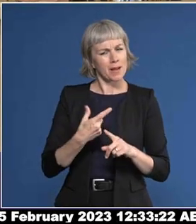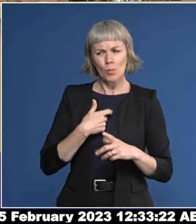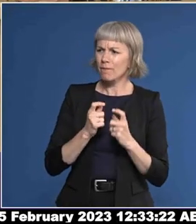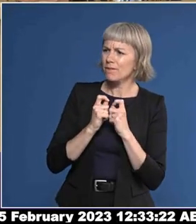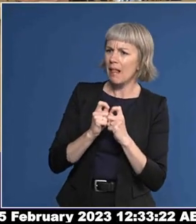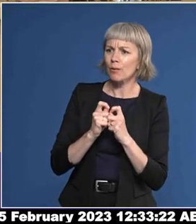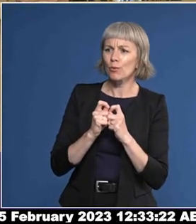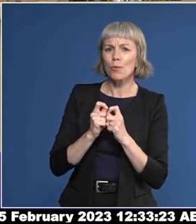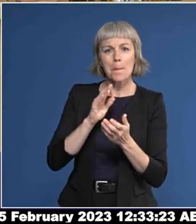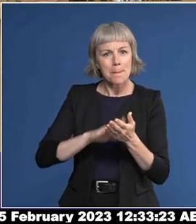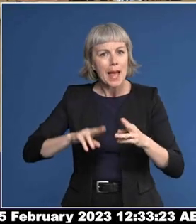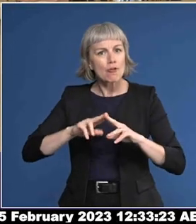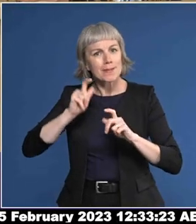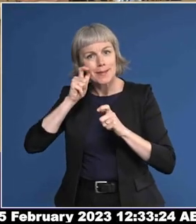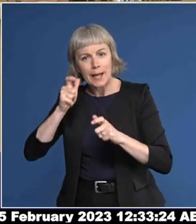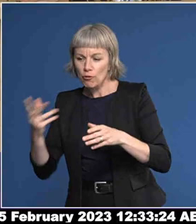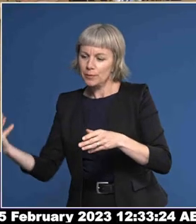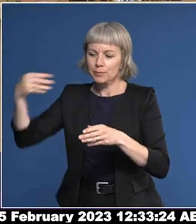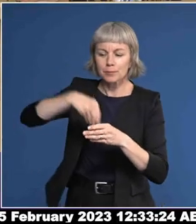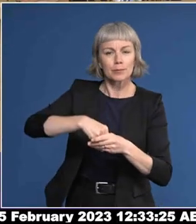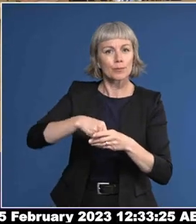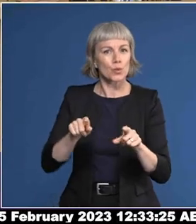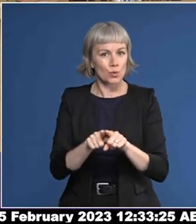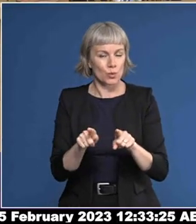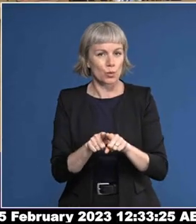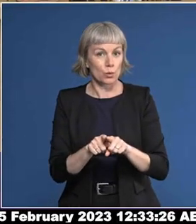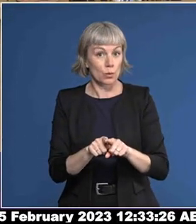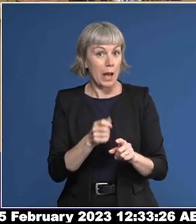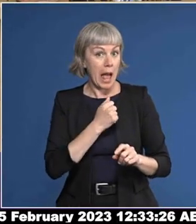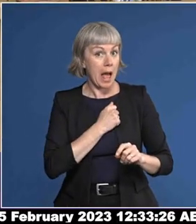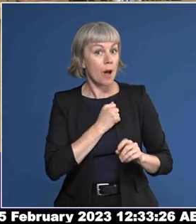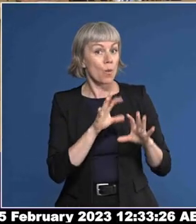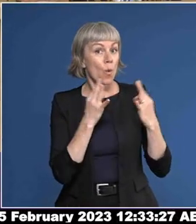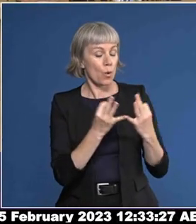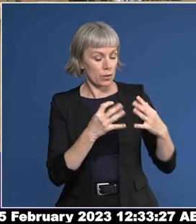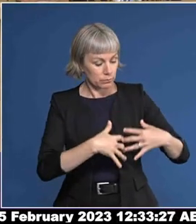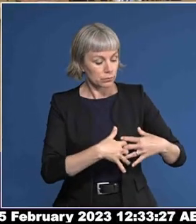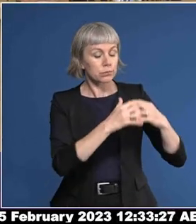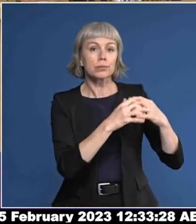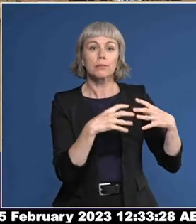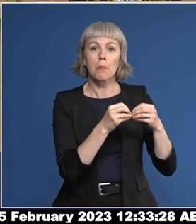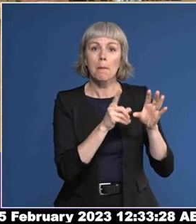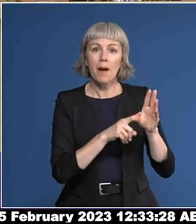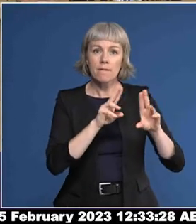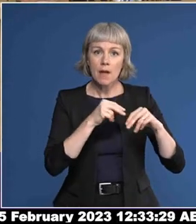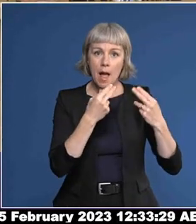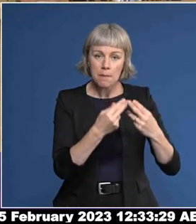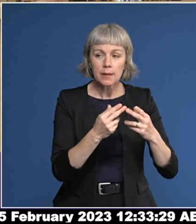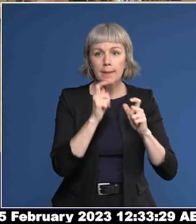Our organisation was built by people with disability and their families, and so we strongly value that perspective.